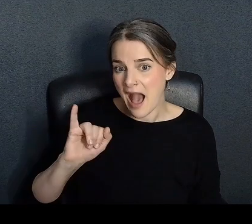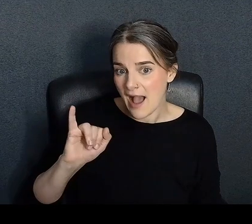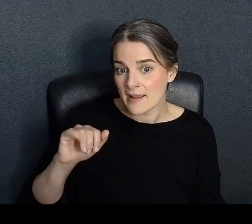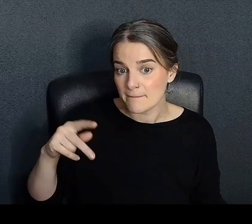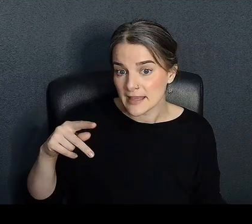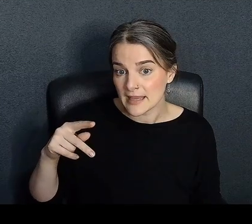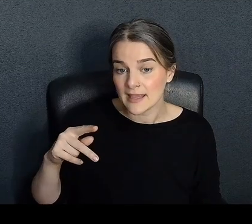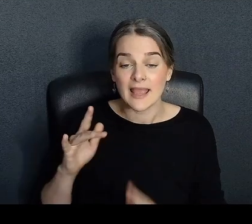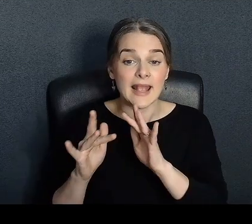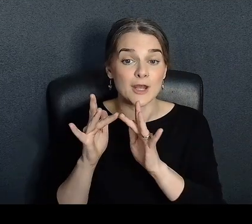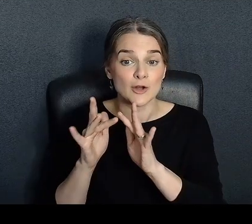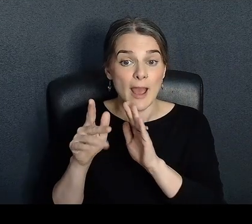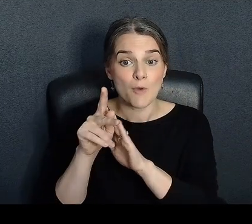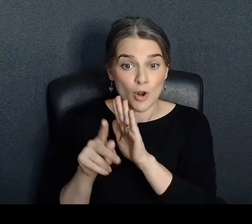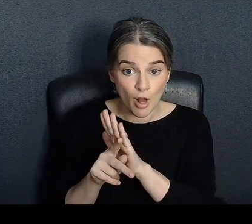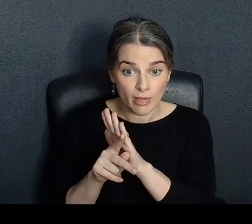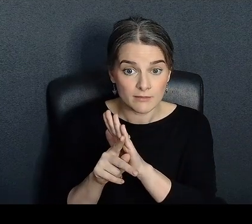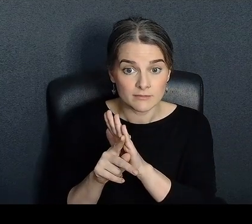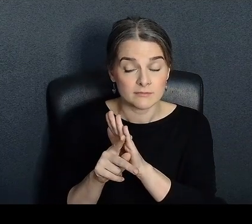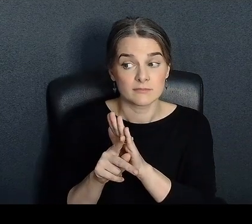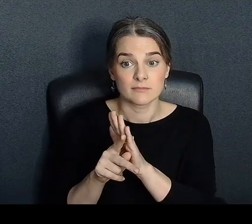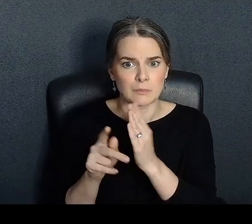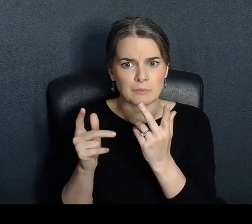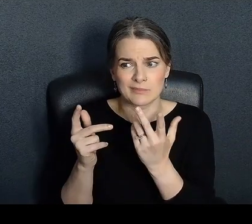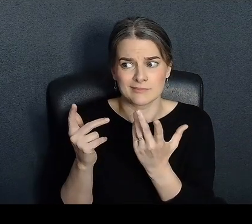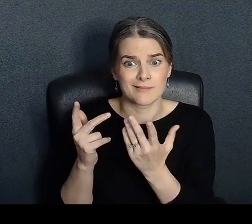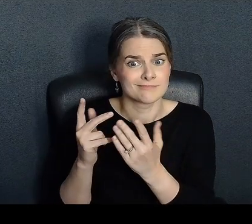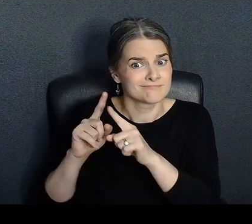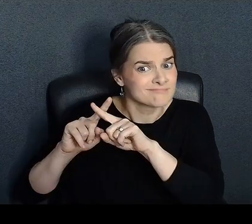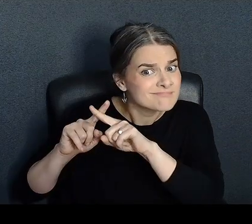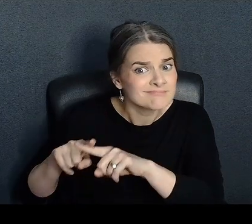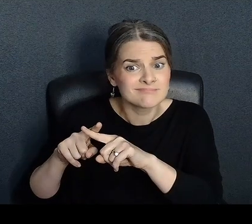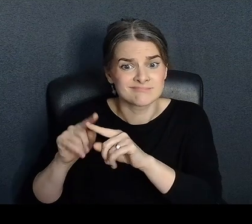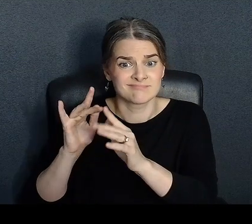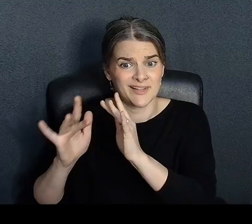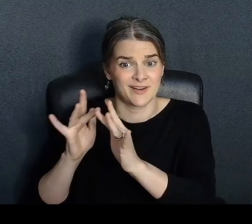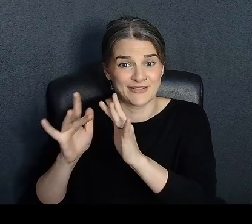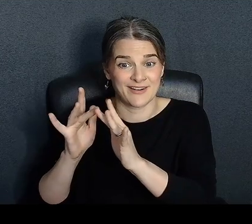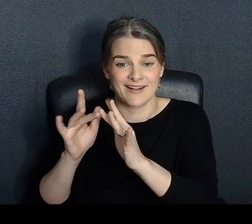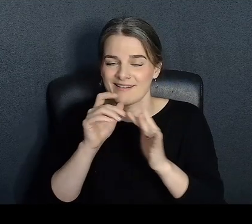through the internet and not through the traditional telephone lines.